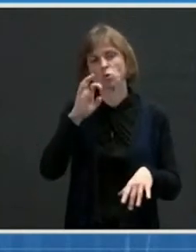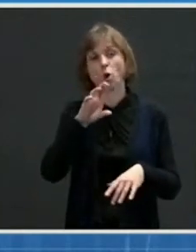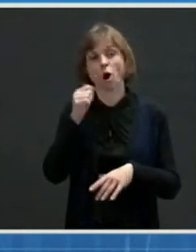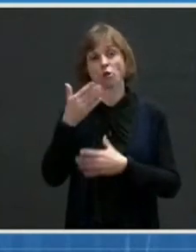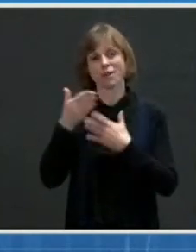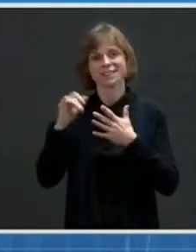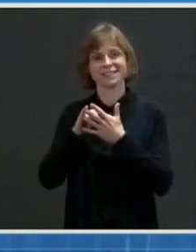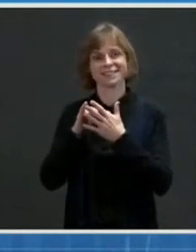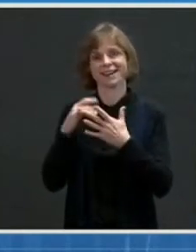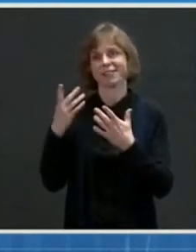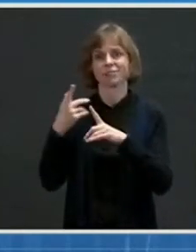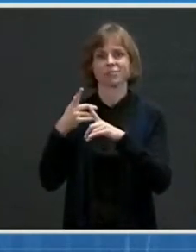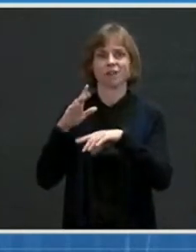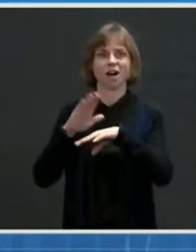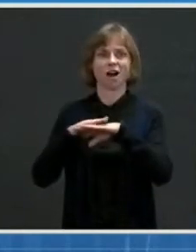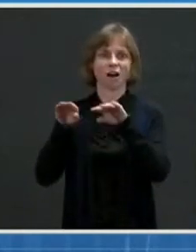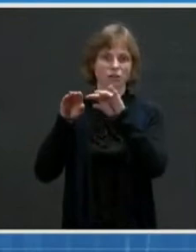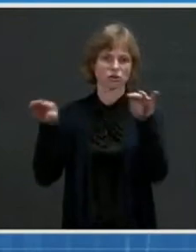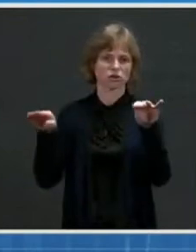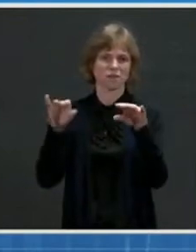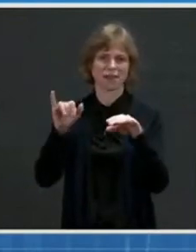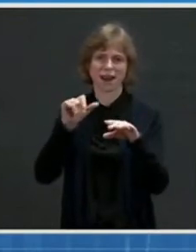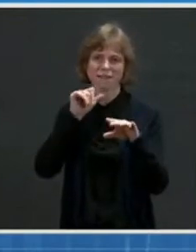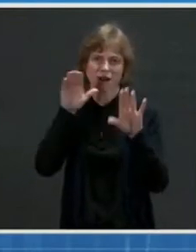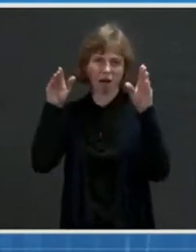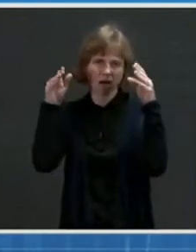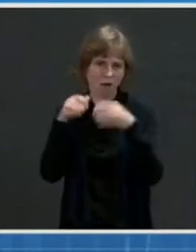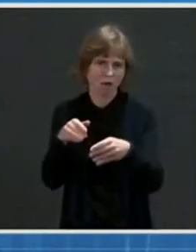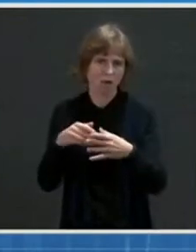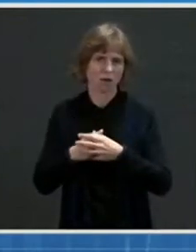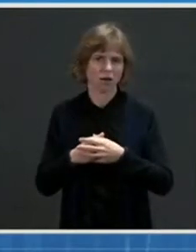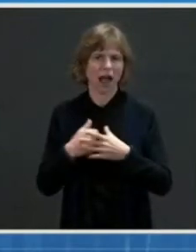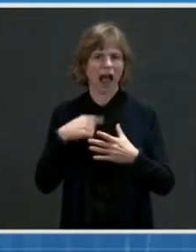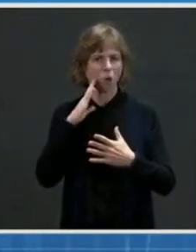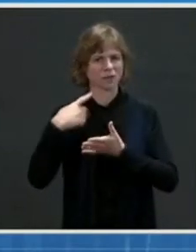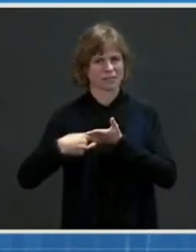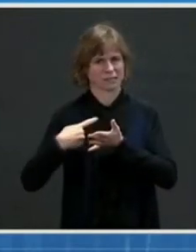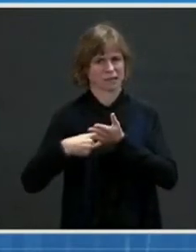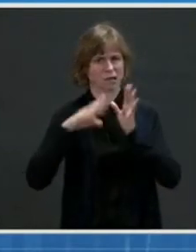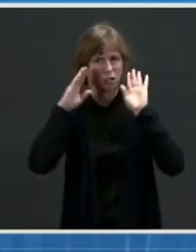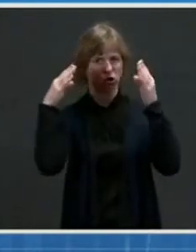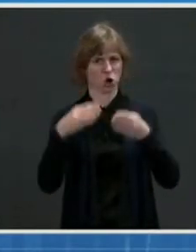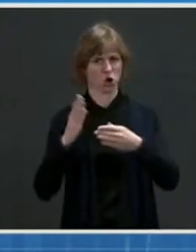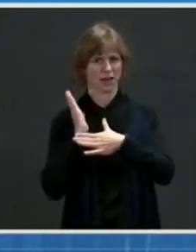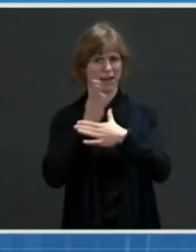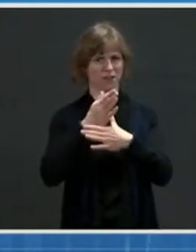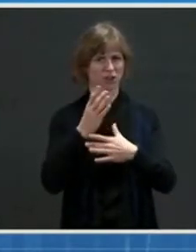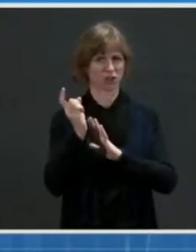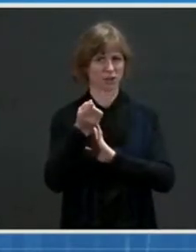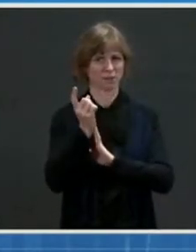ANTIVIRALS OR OTHER AGENTS THAT ARE OFF THE SHELF THAT HAVE NOT BEEN TARGETED.